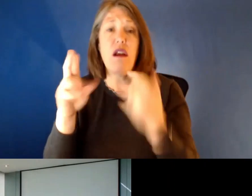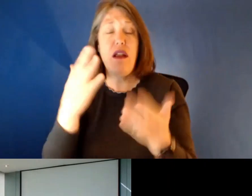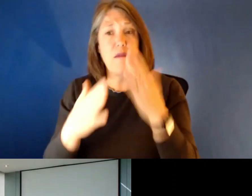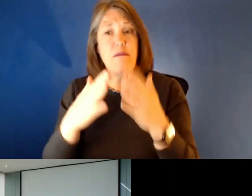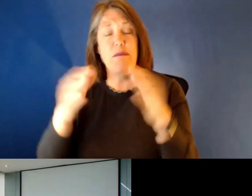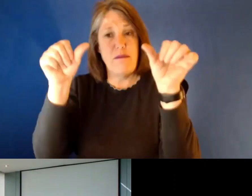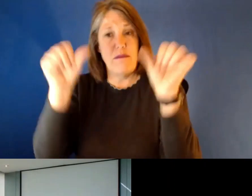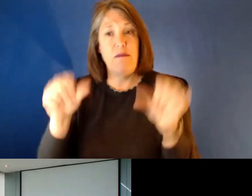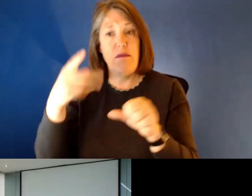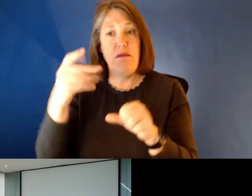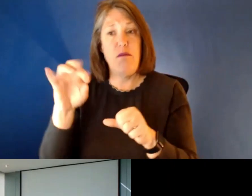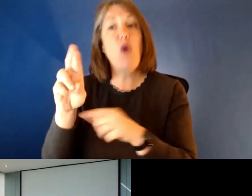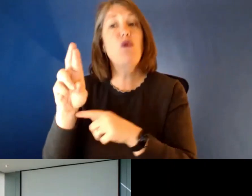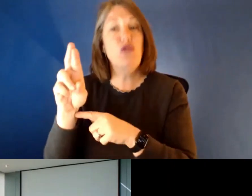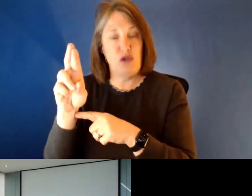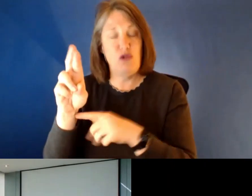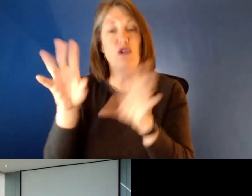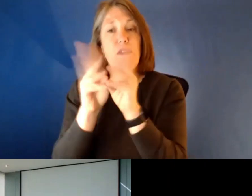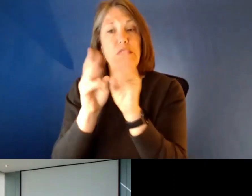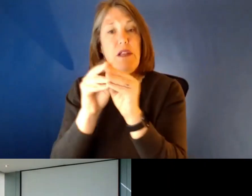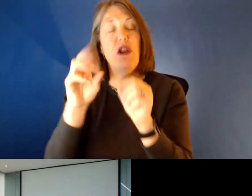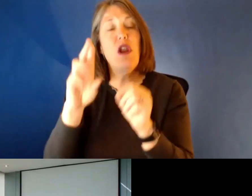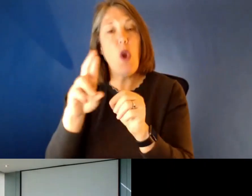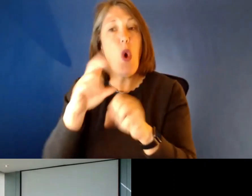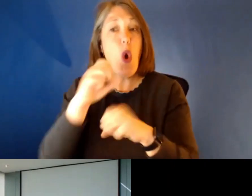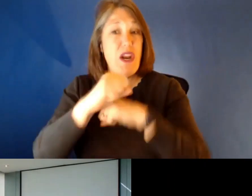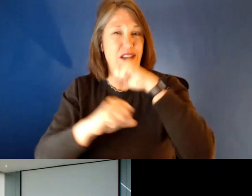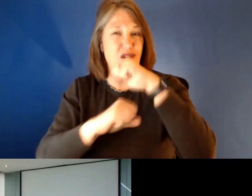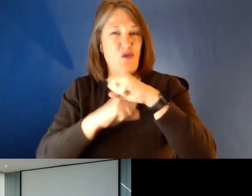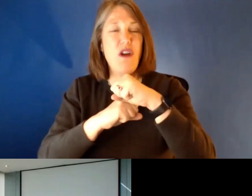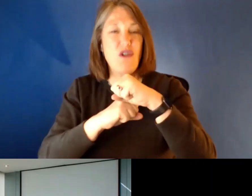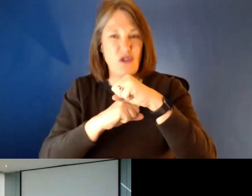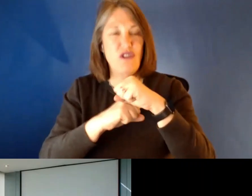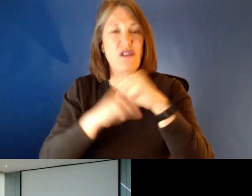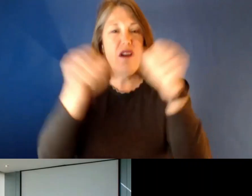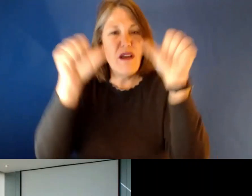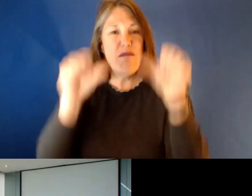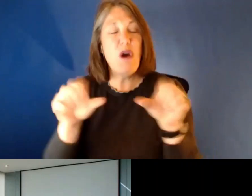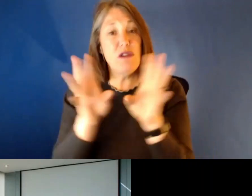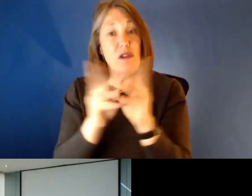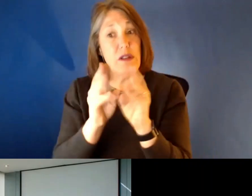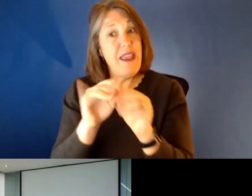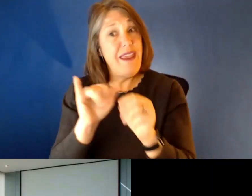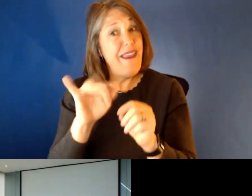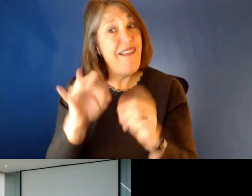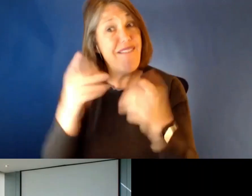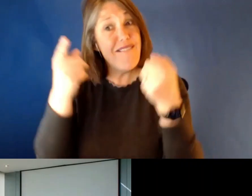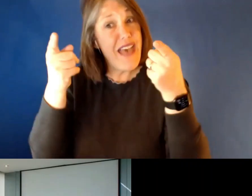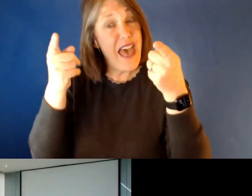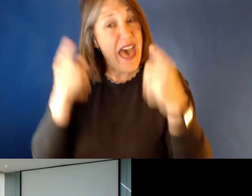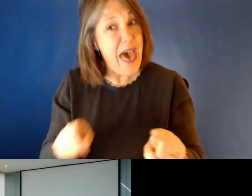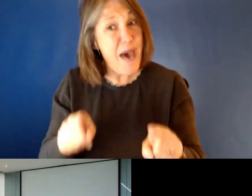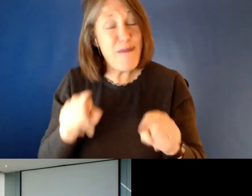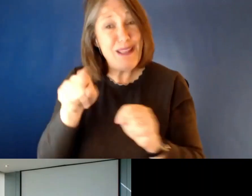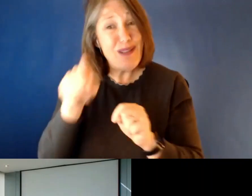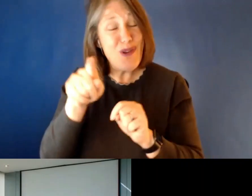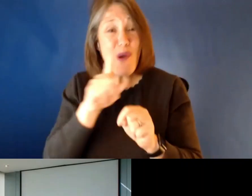06:13:12 Or in a structured poster session. If you happen to be on a symposia and giving